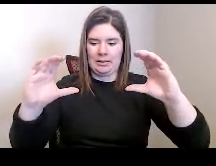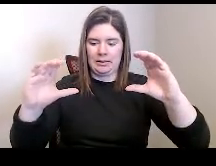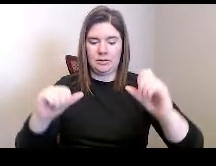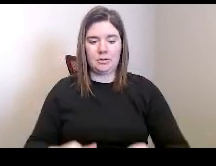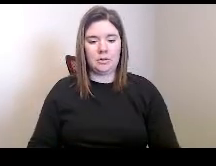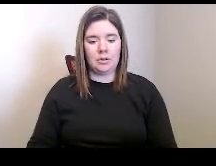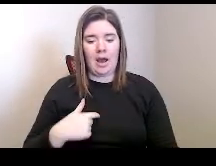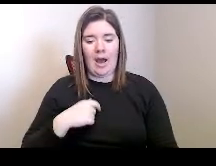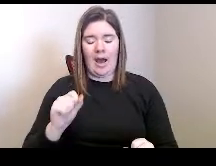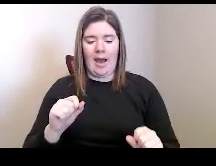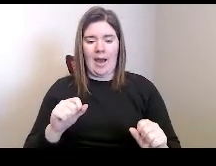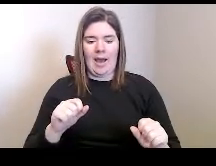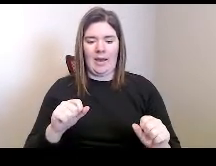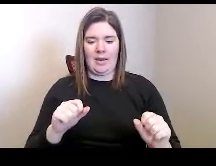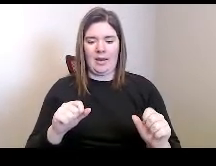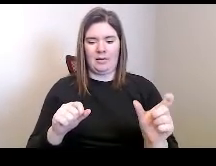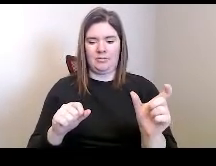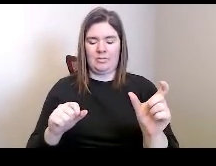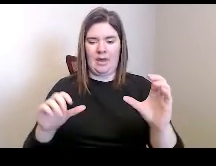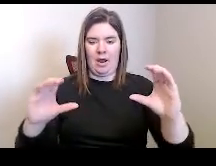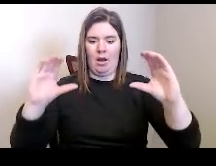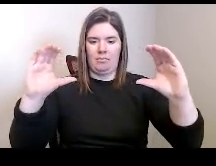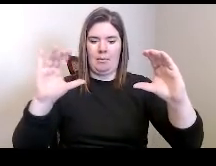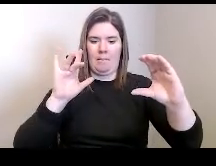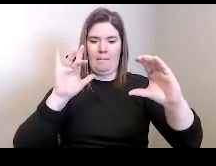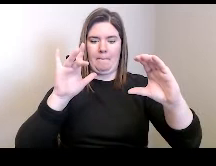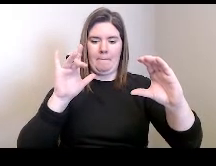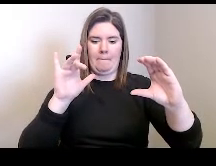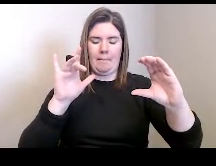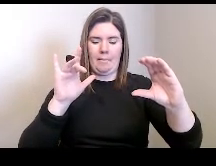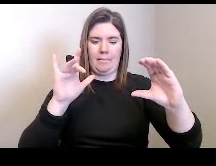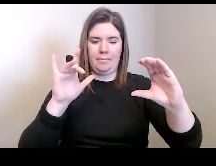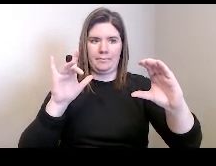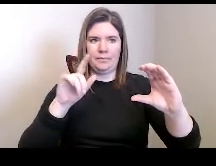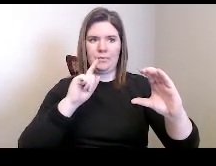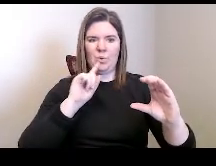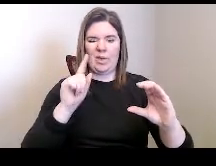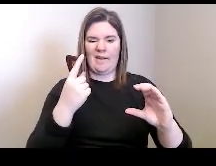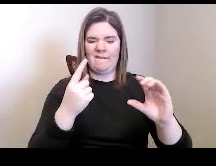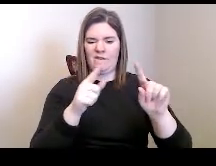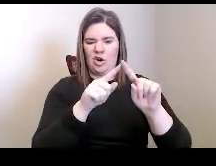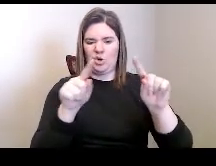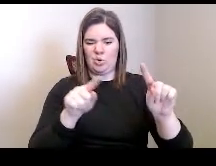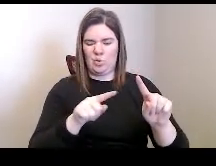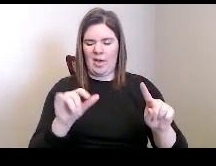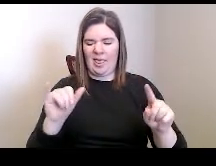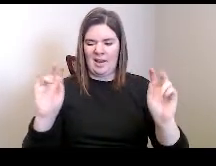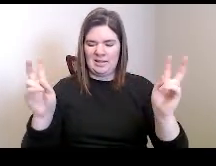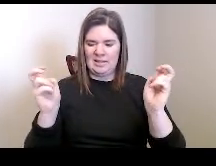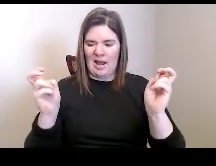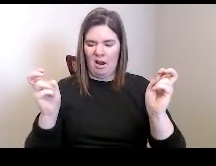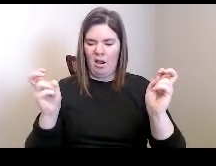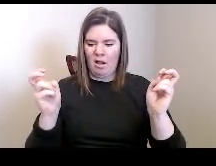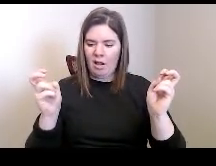I'm going to select this. This first row here, which is really our title that says Employer Perspectives on Employment of People with Disabilities.